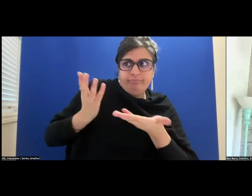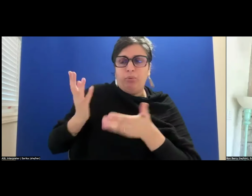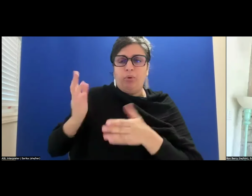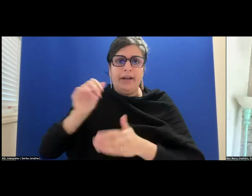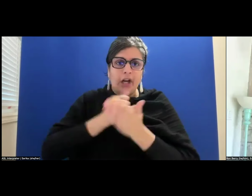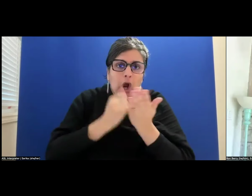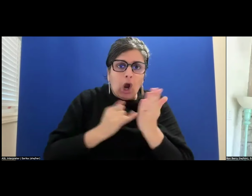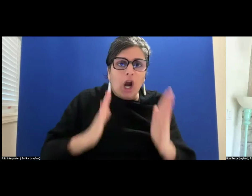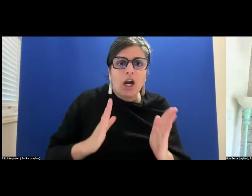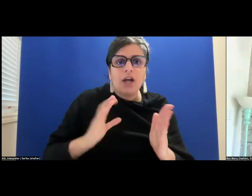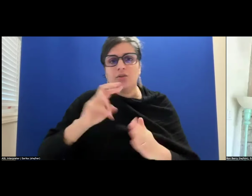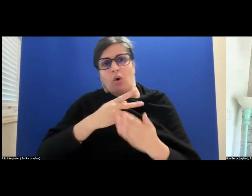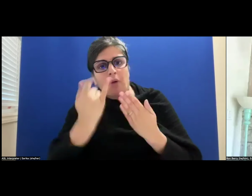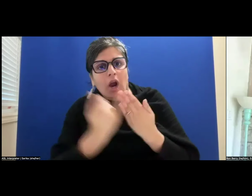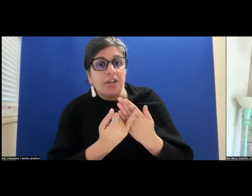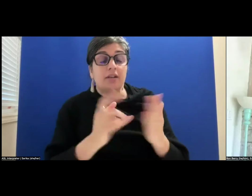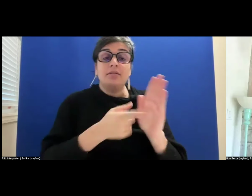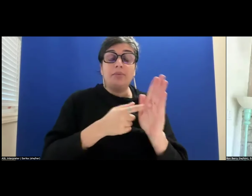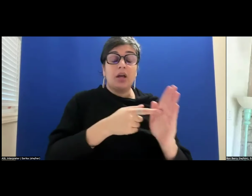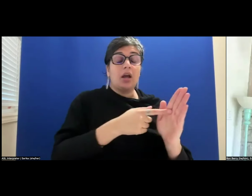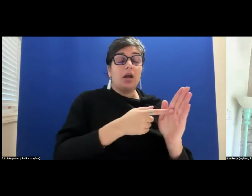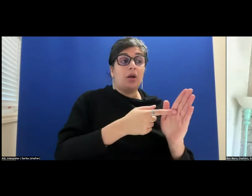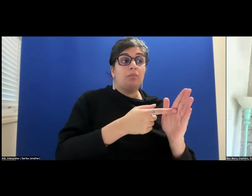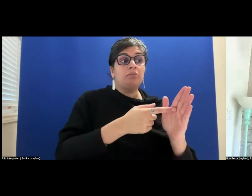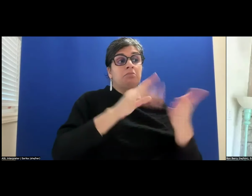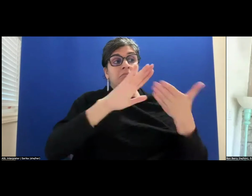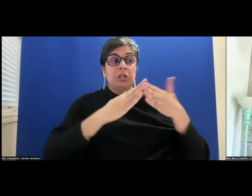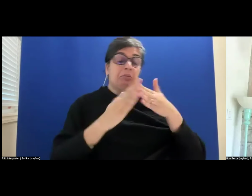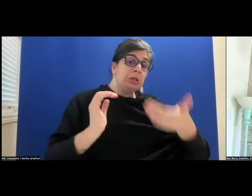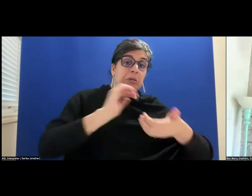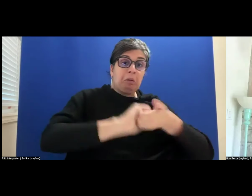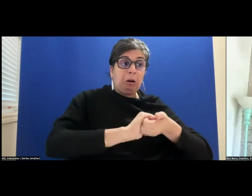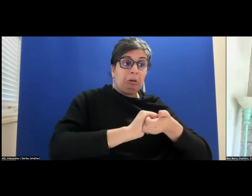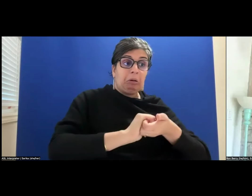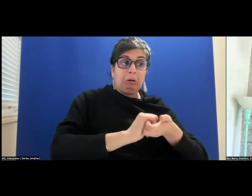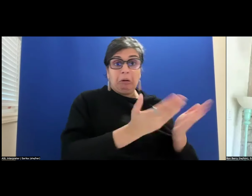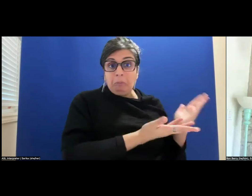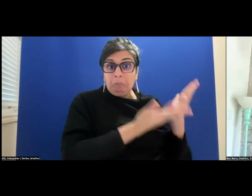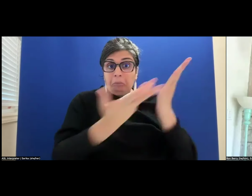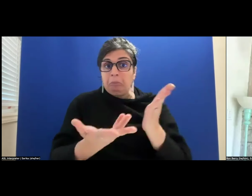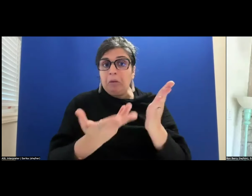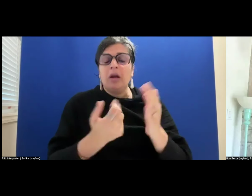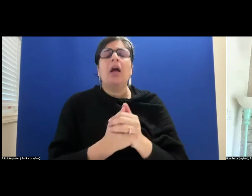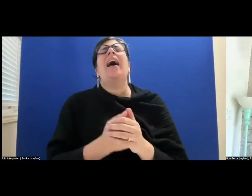Sometimes it was a community partner bringing something to the table. And I should say for us there